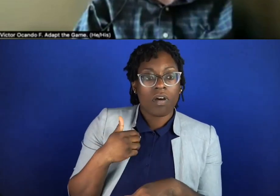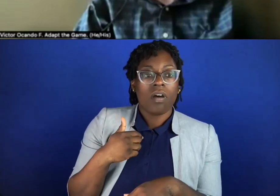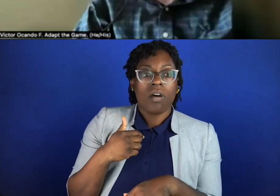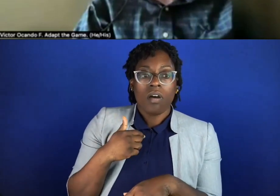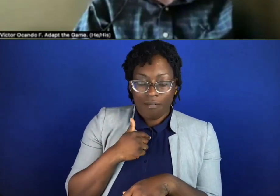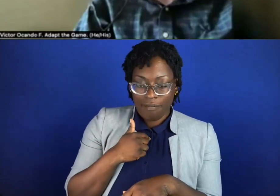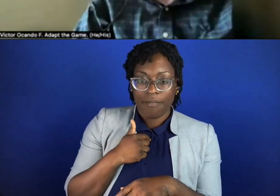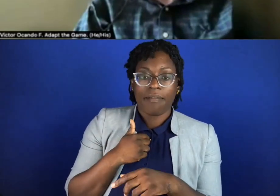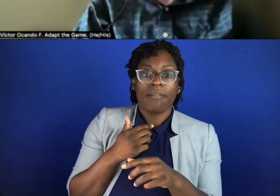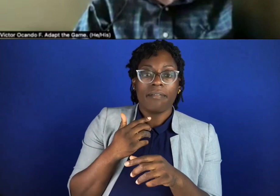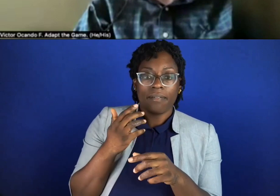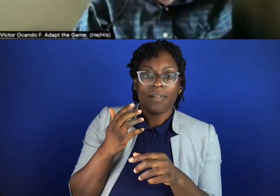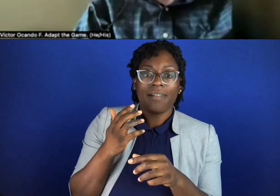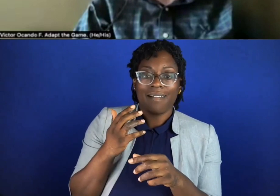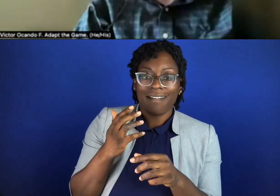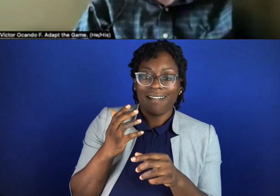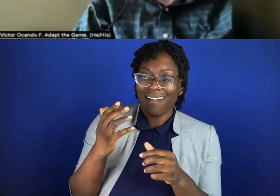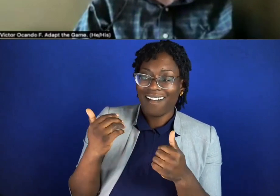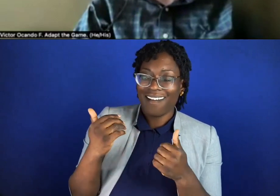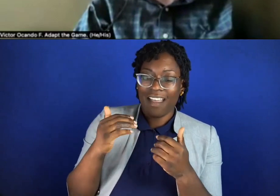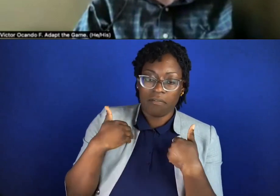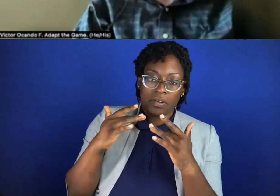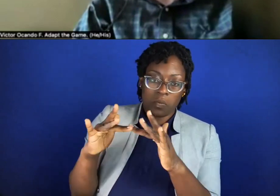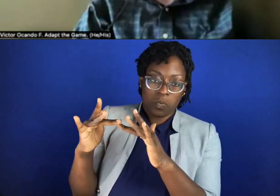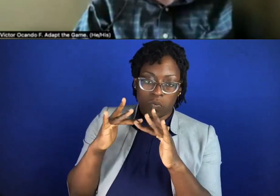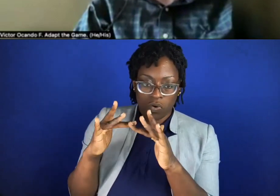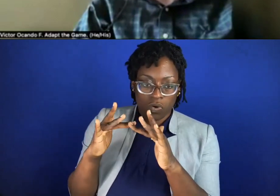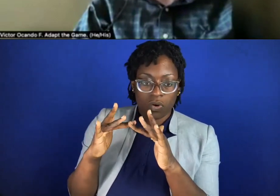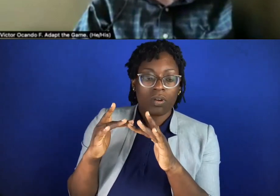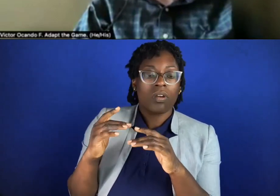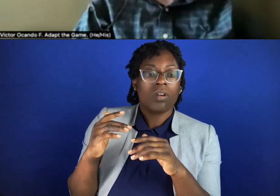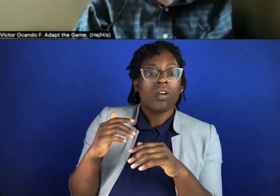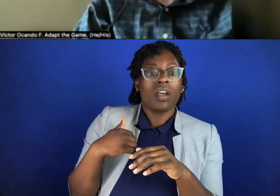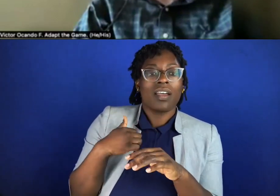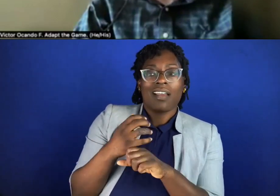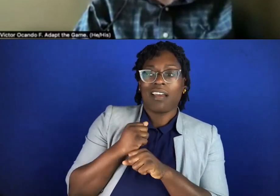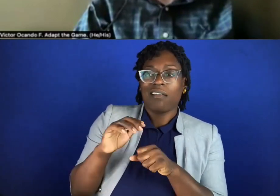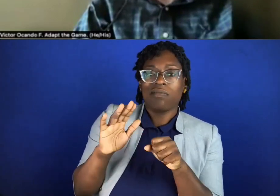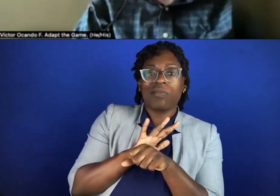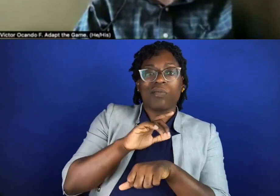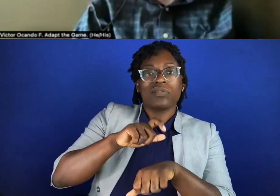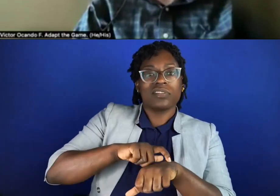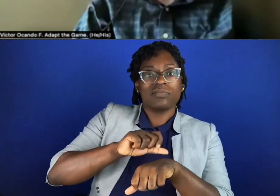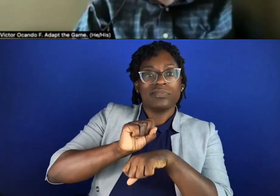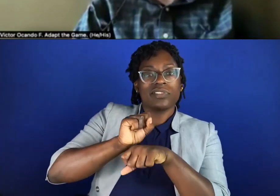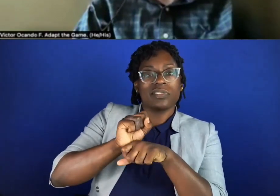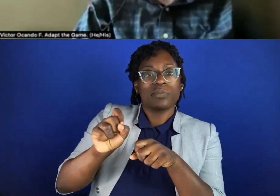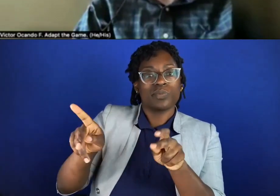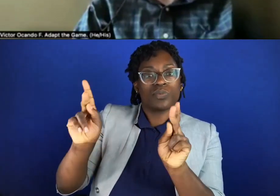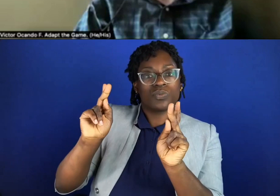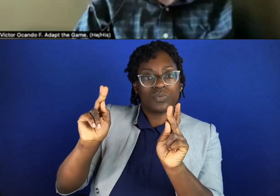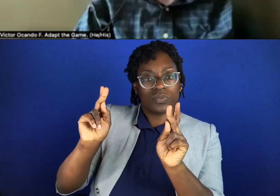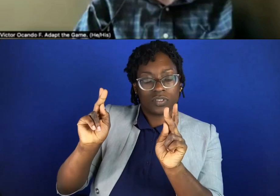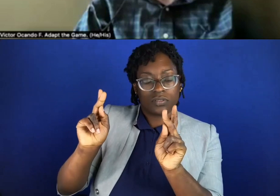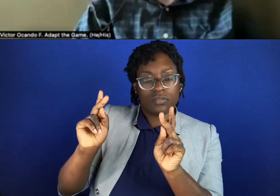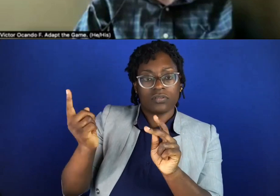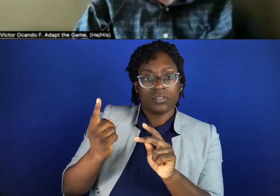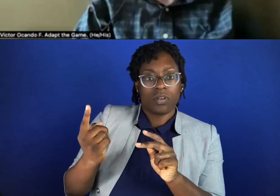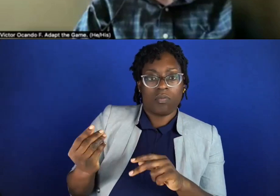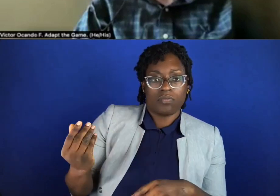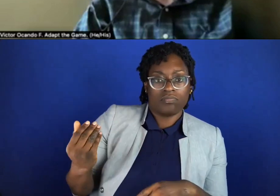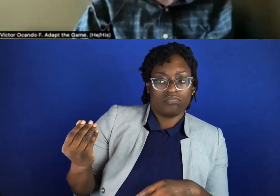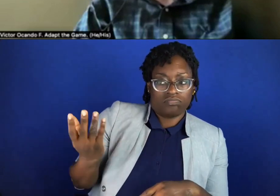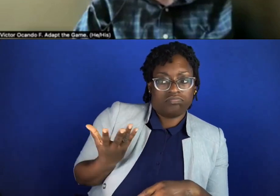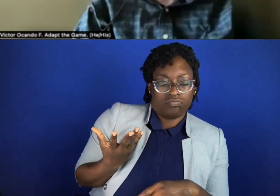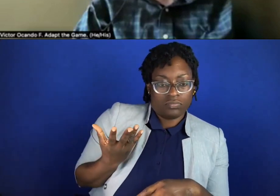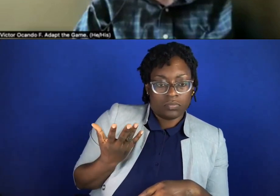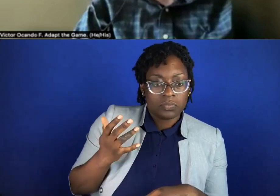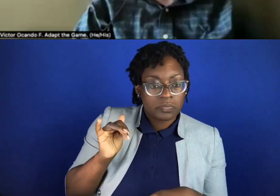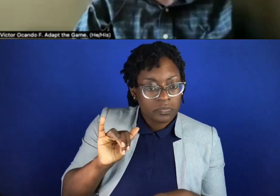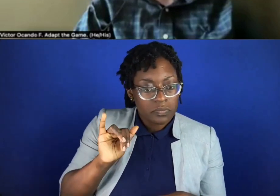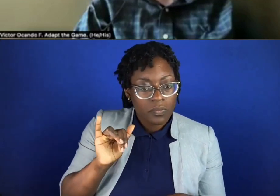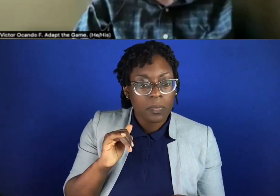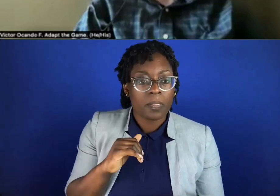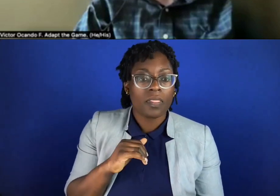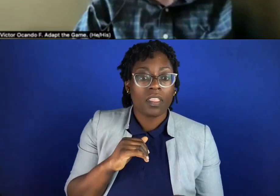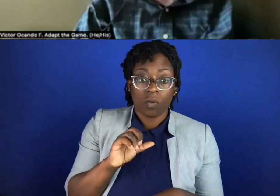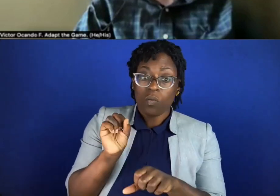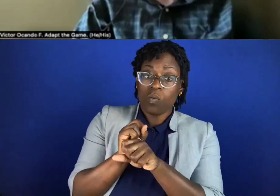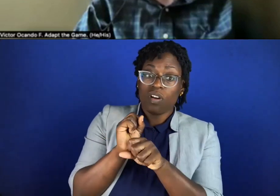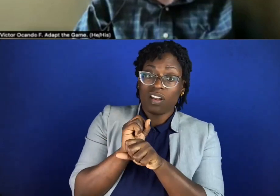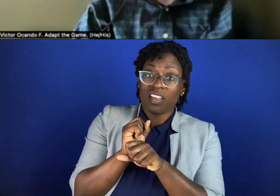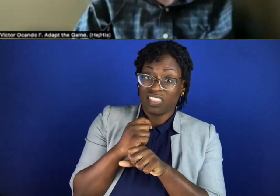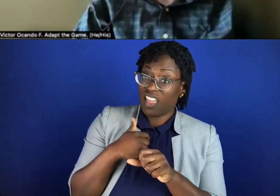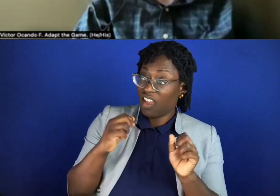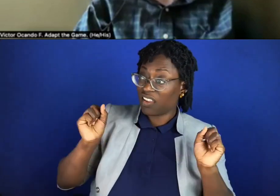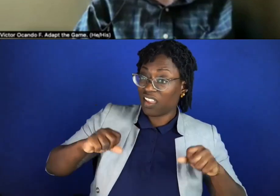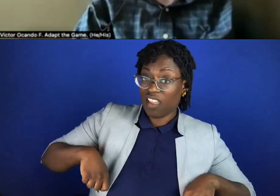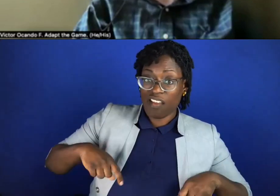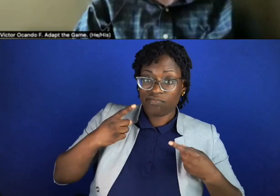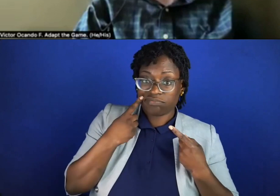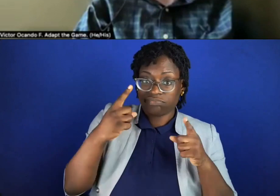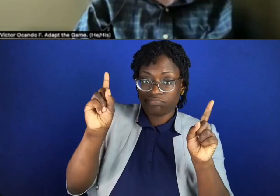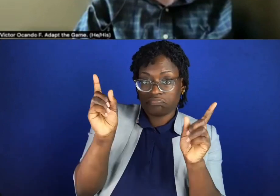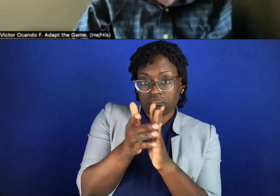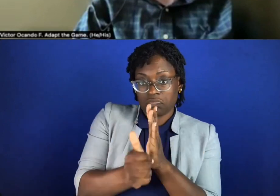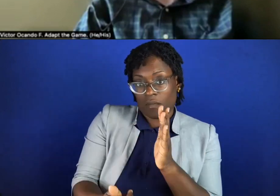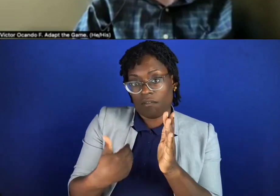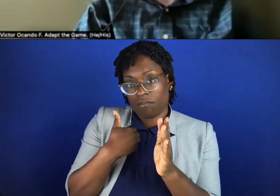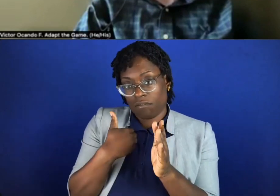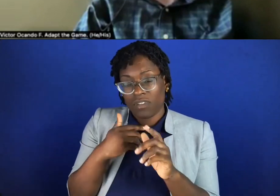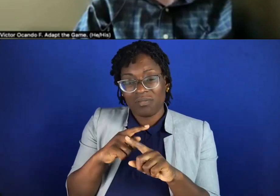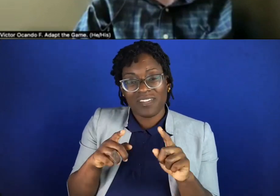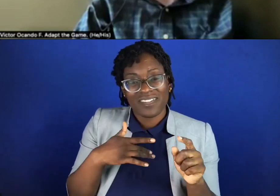my network a full-time job opportunity and it was work that I can do but I don’t find